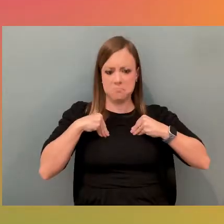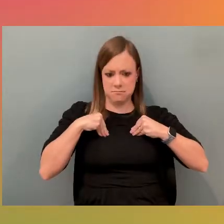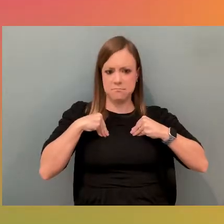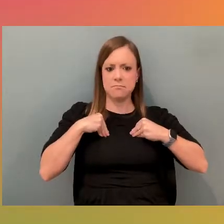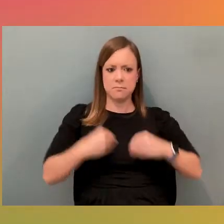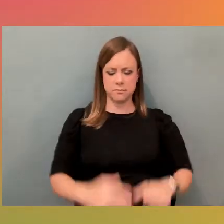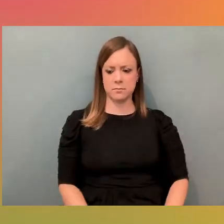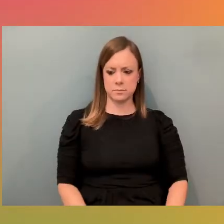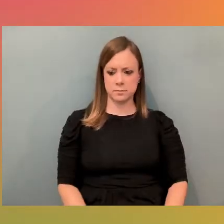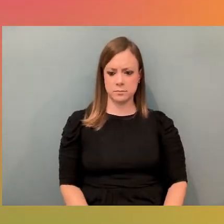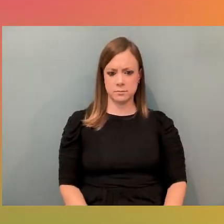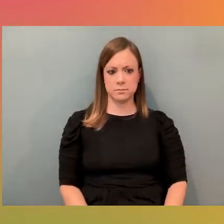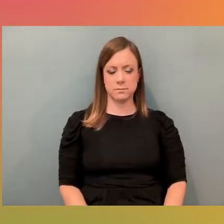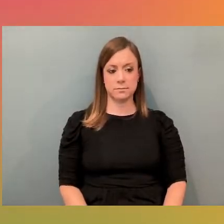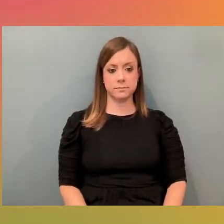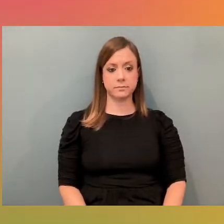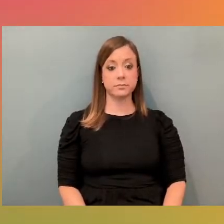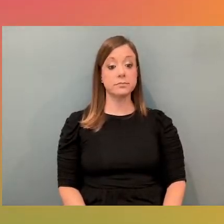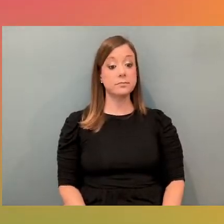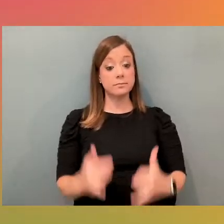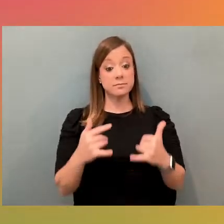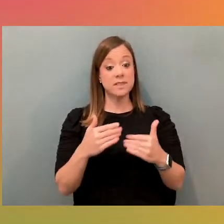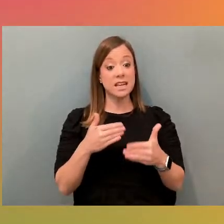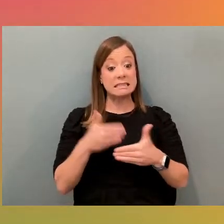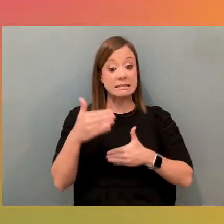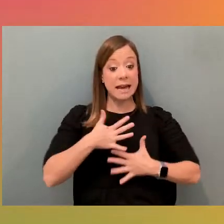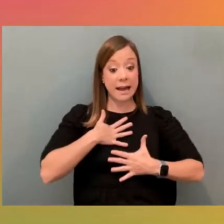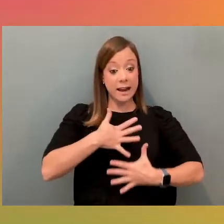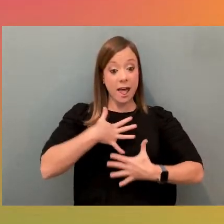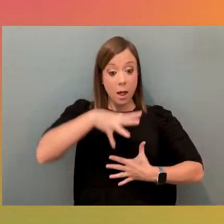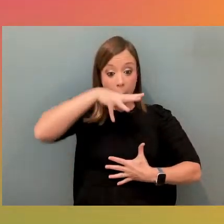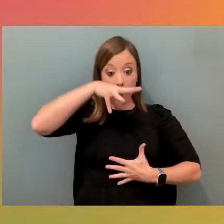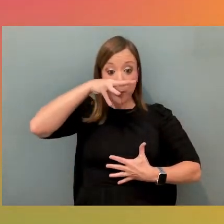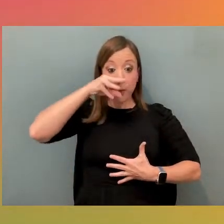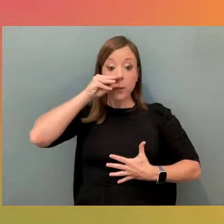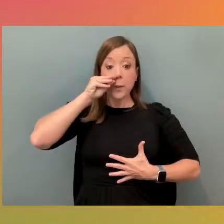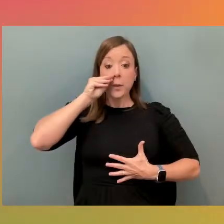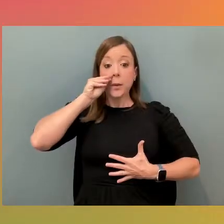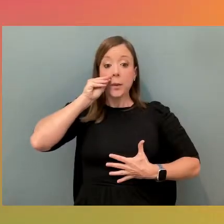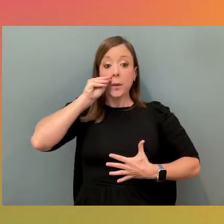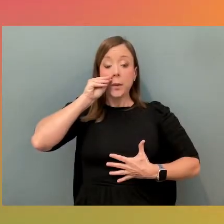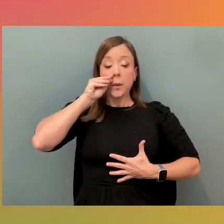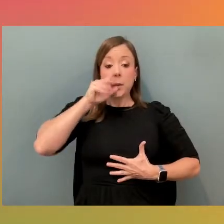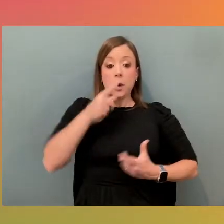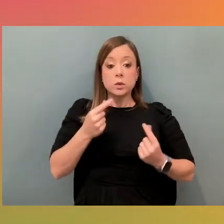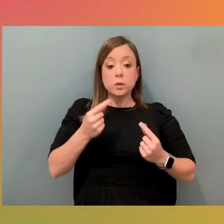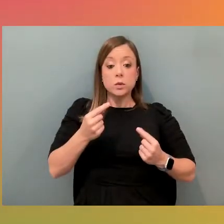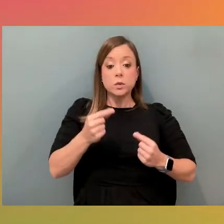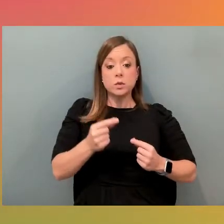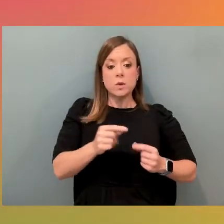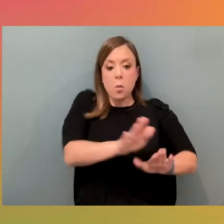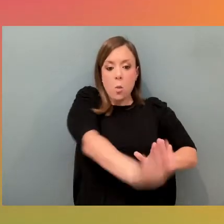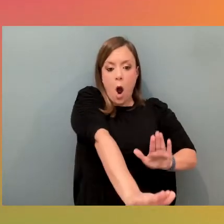WITH THAT. ON YOUR NEXT INHALE, LIFT